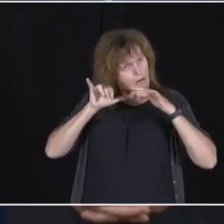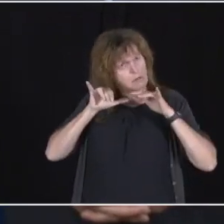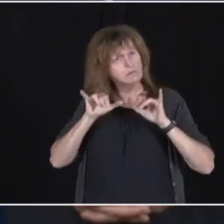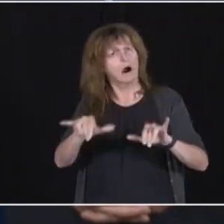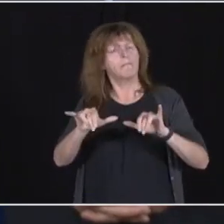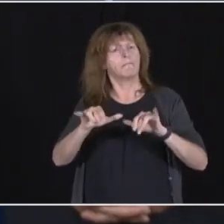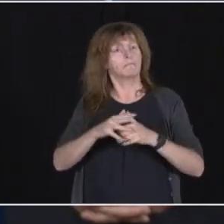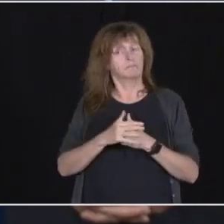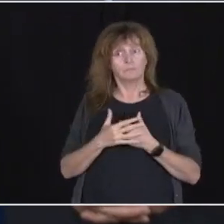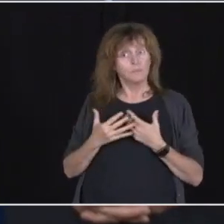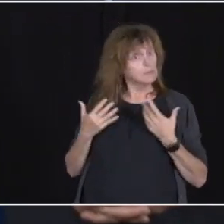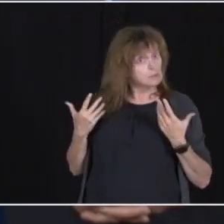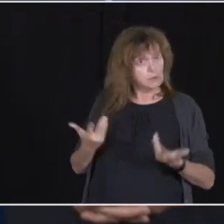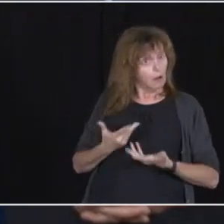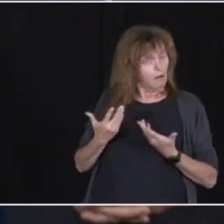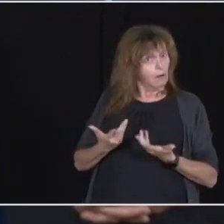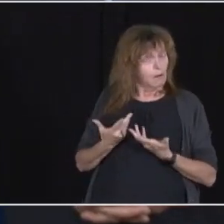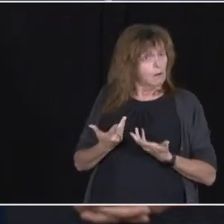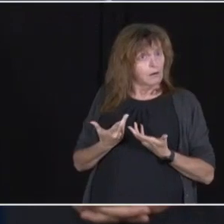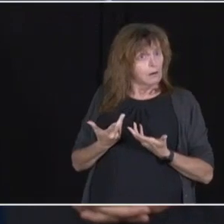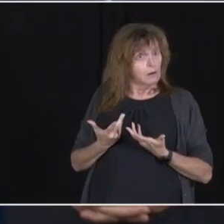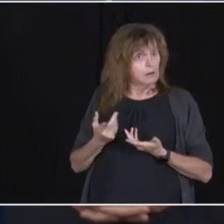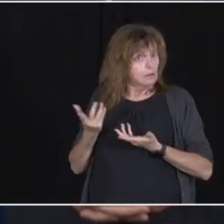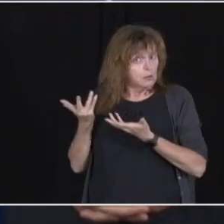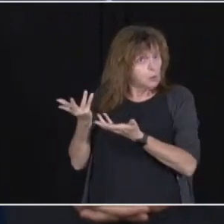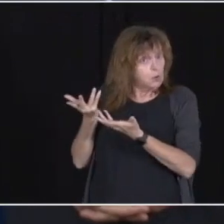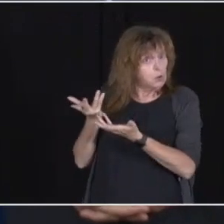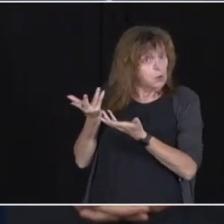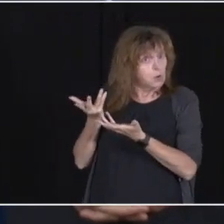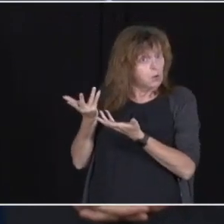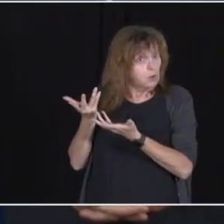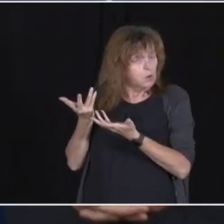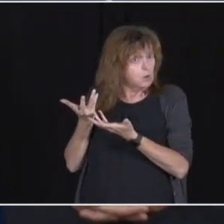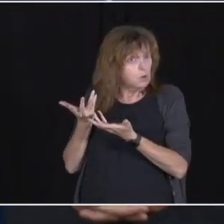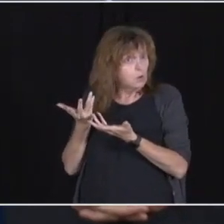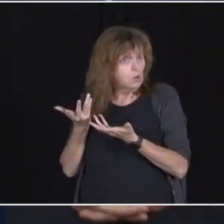What is the government doing with boards to get away from the thinking of a potential hybrid